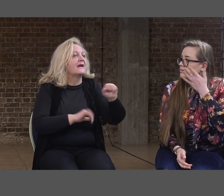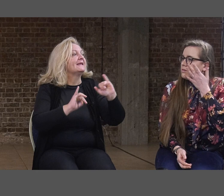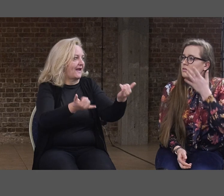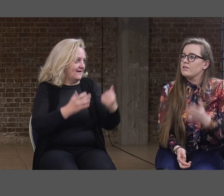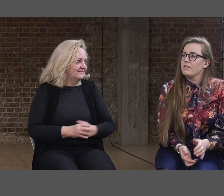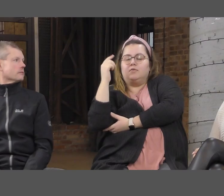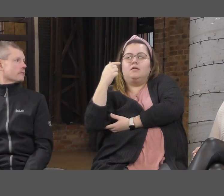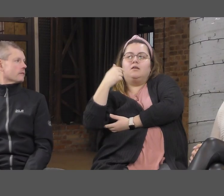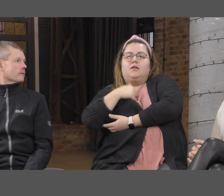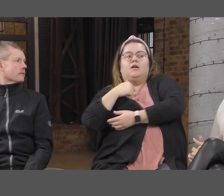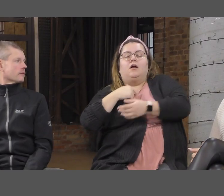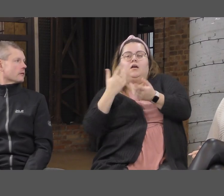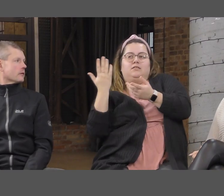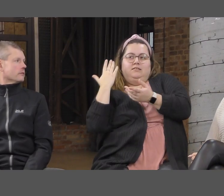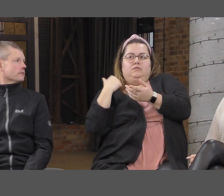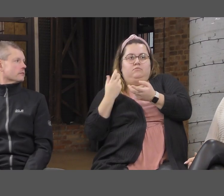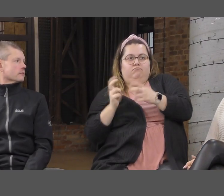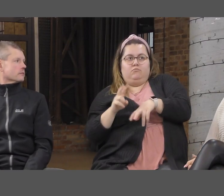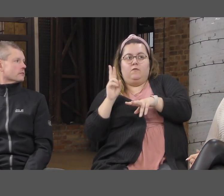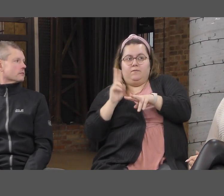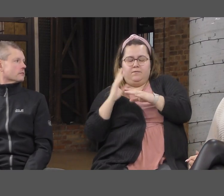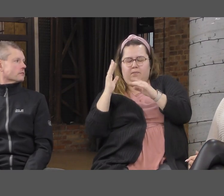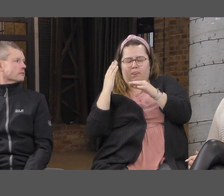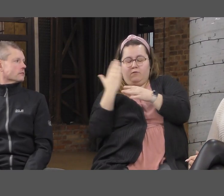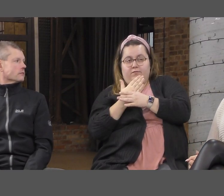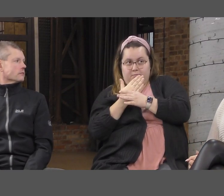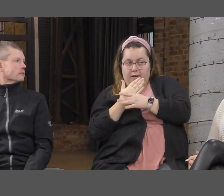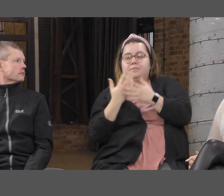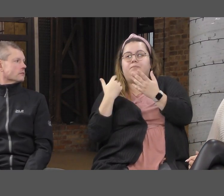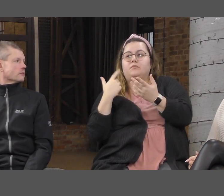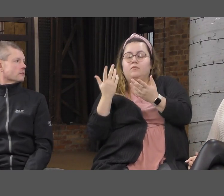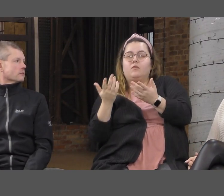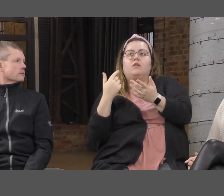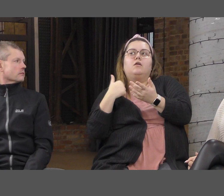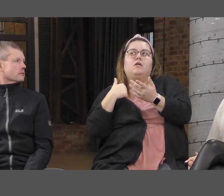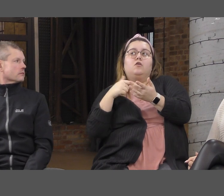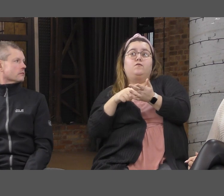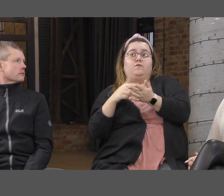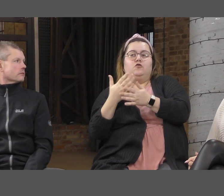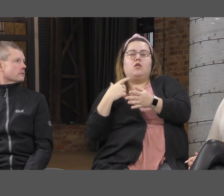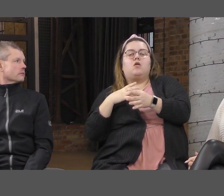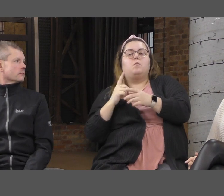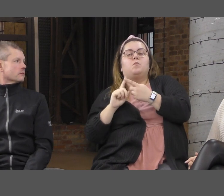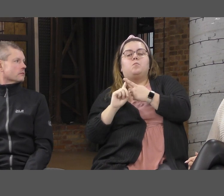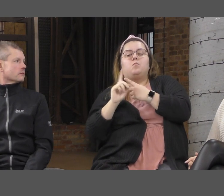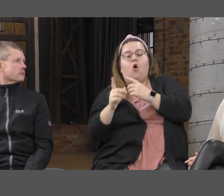[Tomasz]: Aga. [Aga]: I recently started a company,